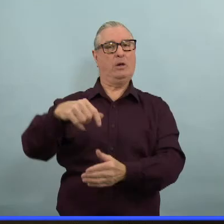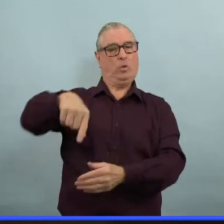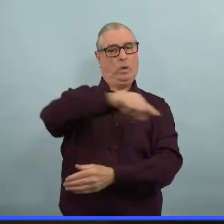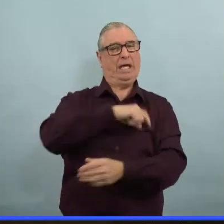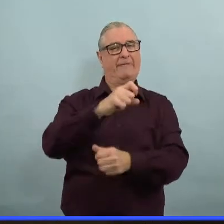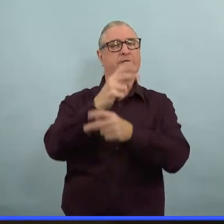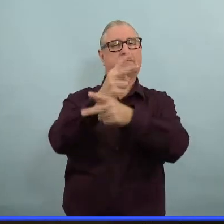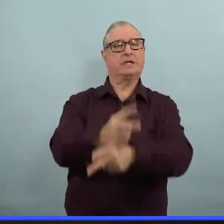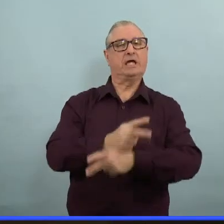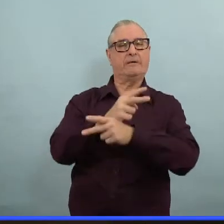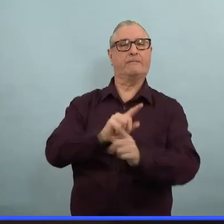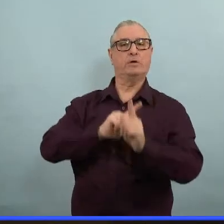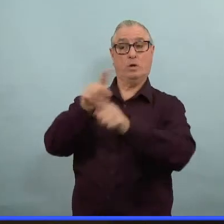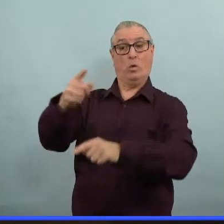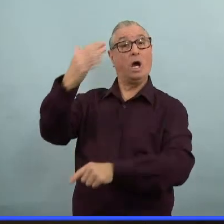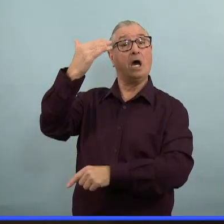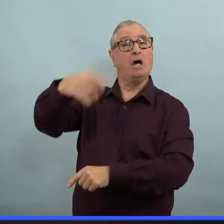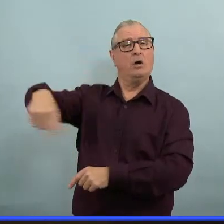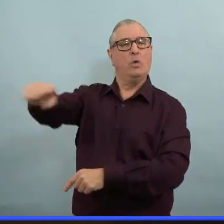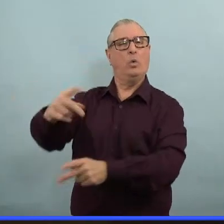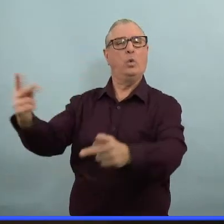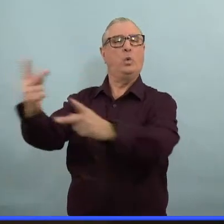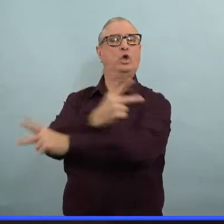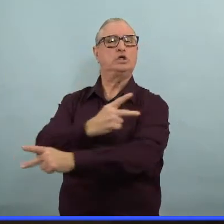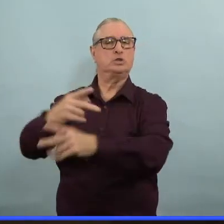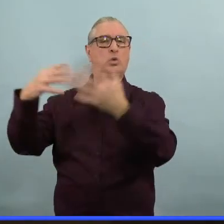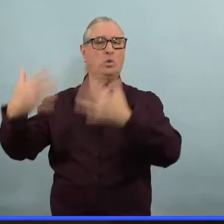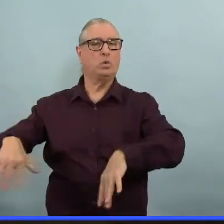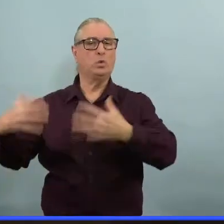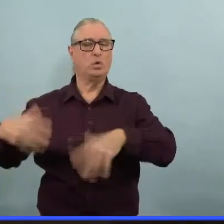with kobit from coveting a lot of people yeah they're not there primarily because of coping but